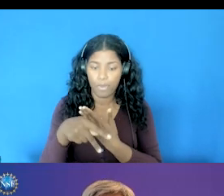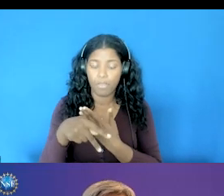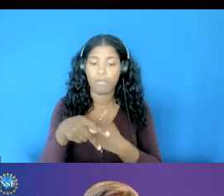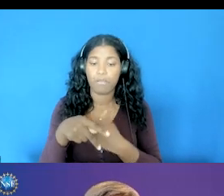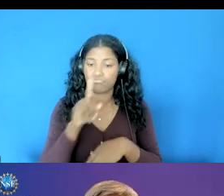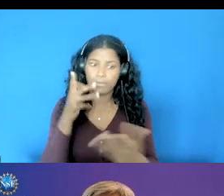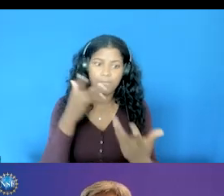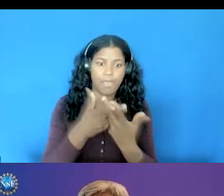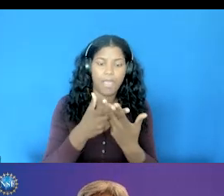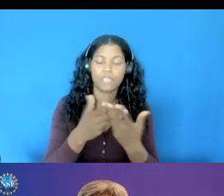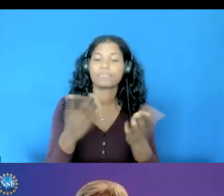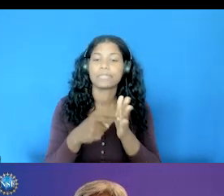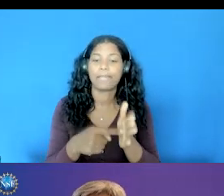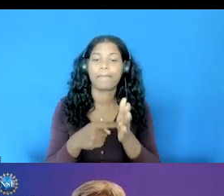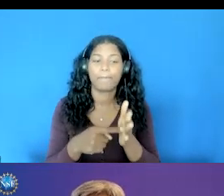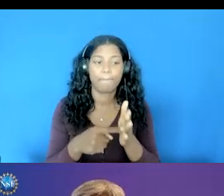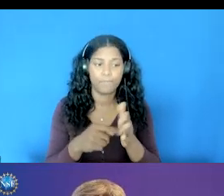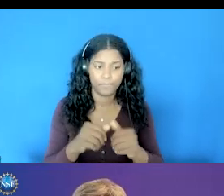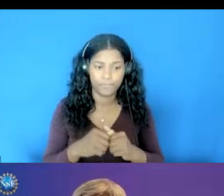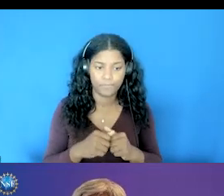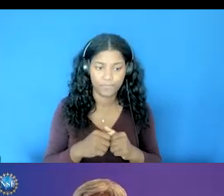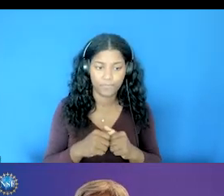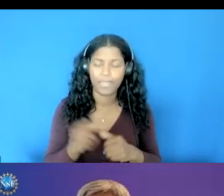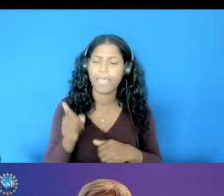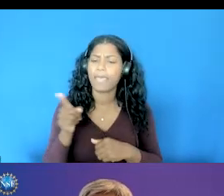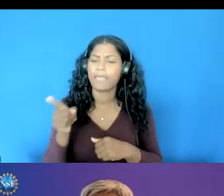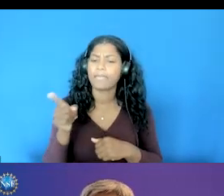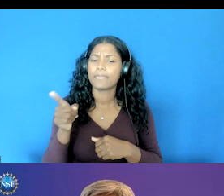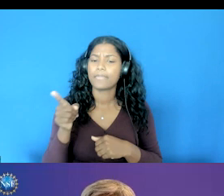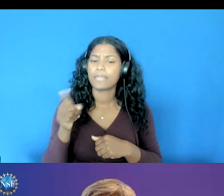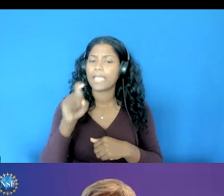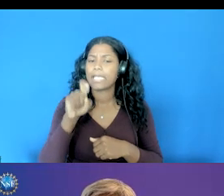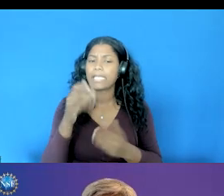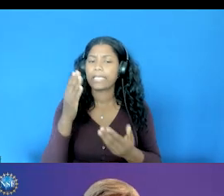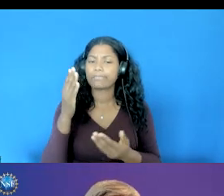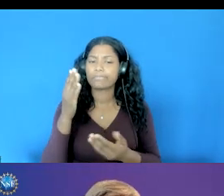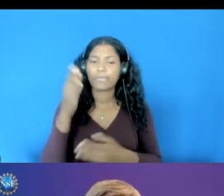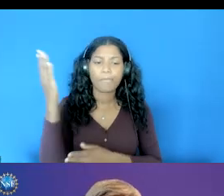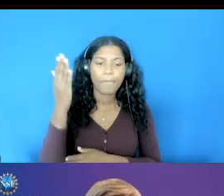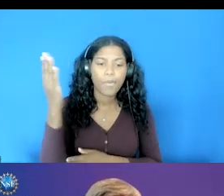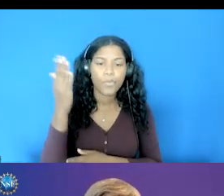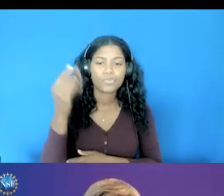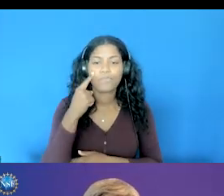For example, MCB is calling for proposals right now to develop a synthesis center for molecular and cellular science.